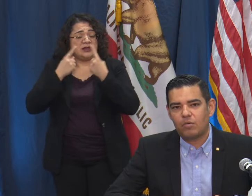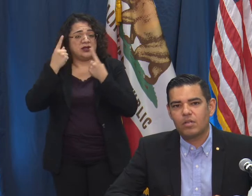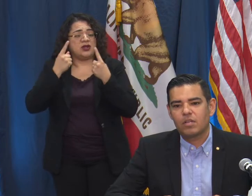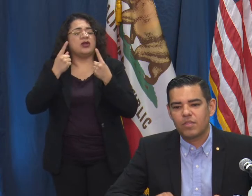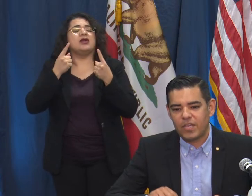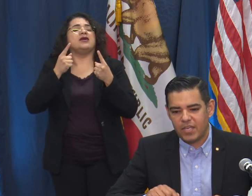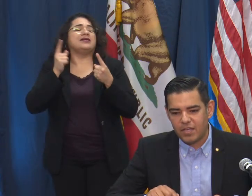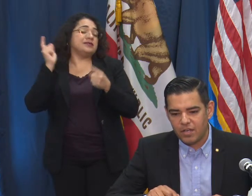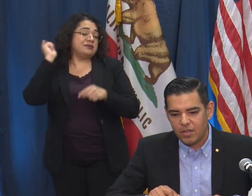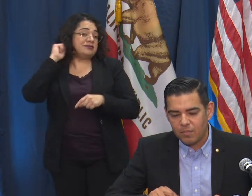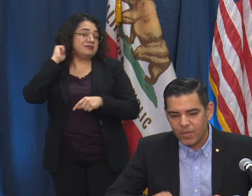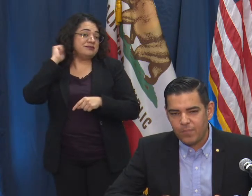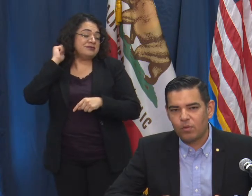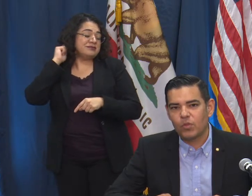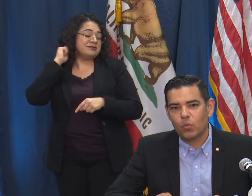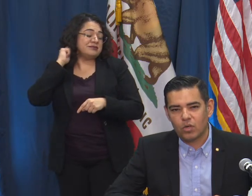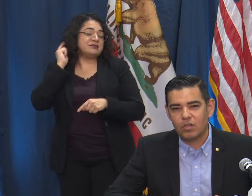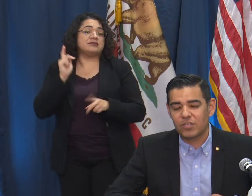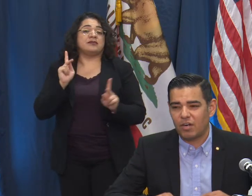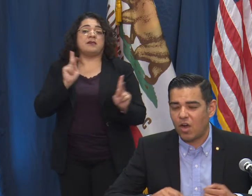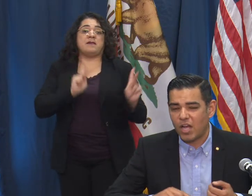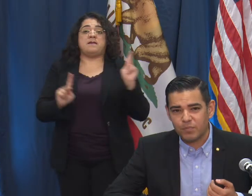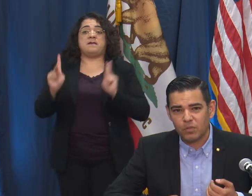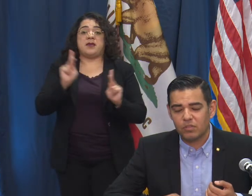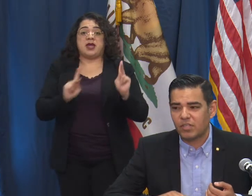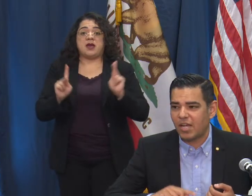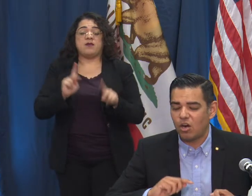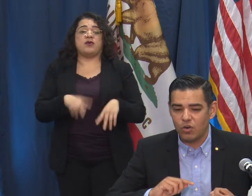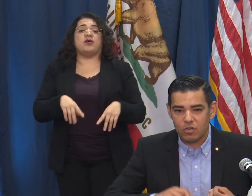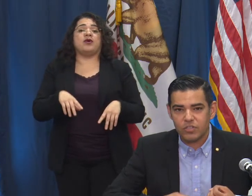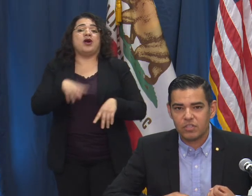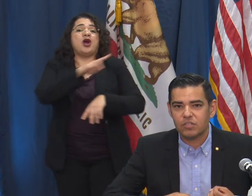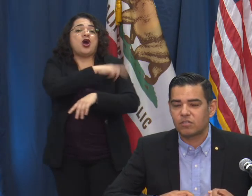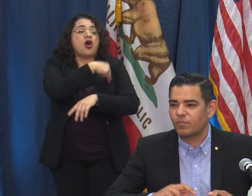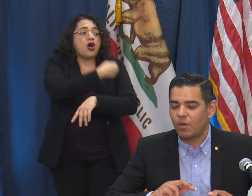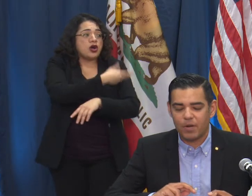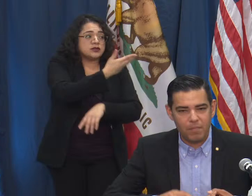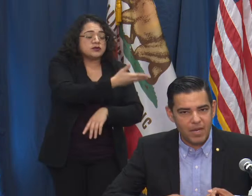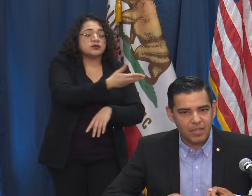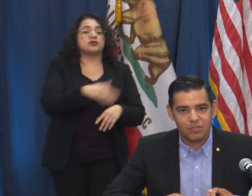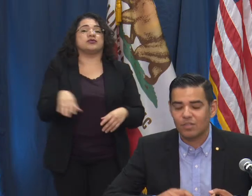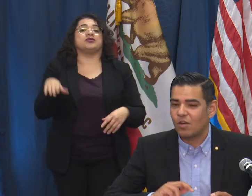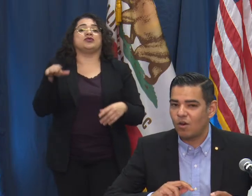the people, the workers, our hospitals, our nurses, our paramedics, our